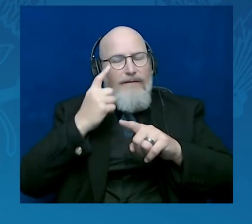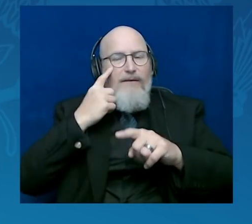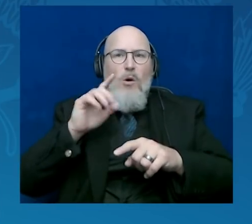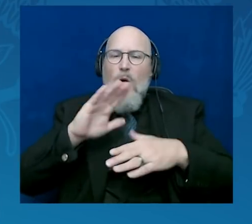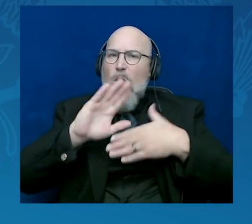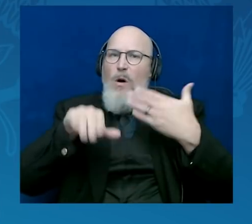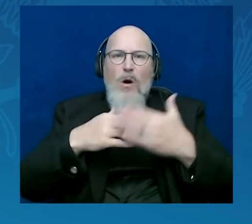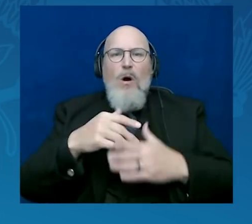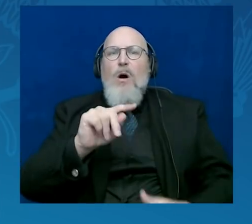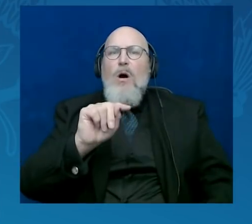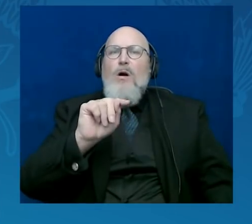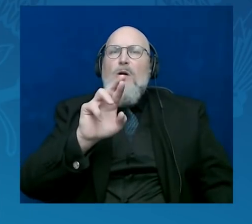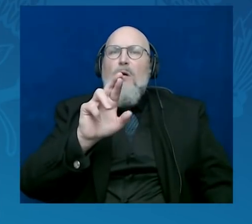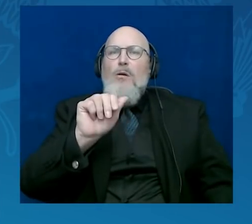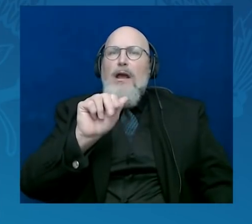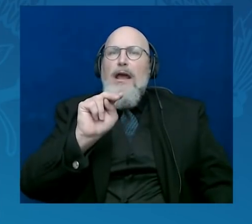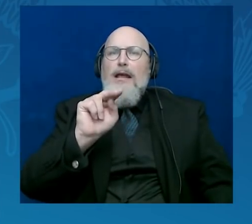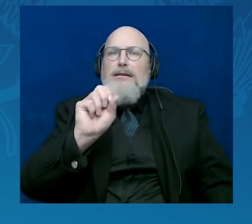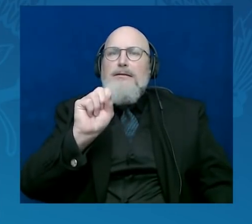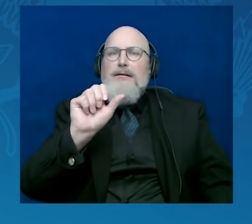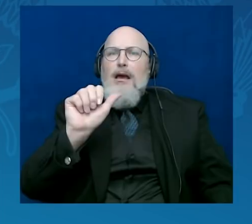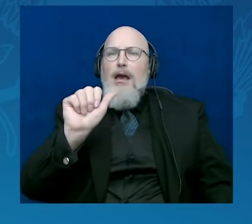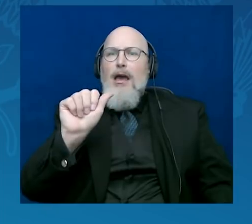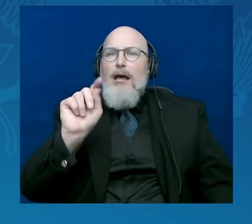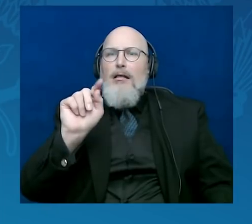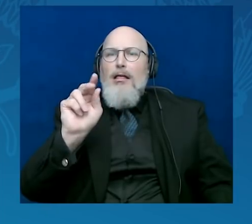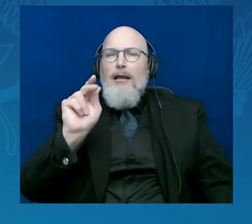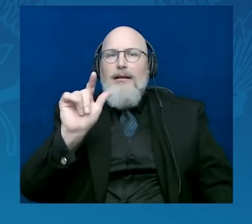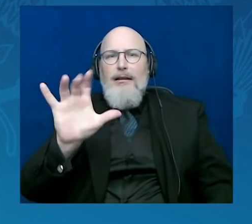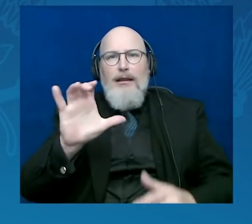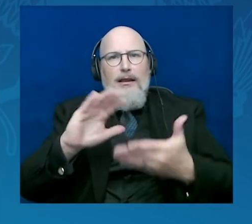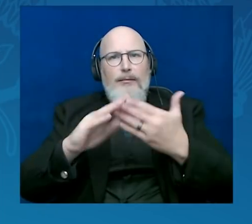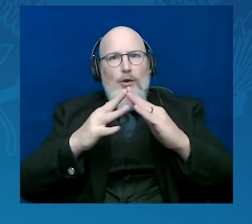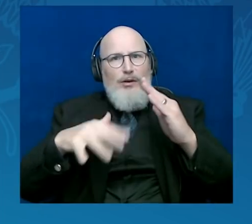that these rules and norms will be defended.